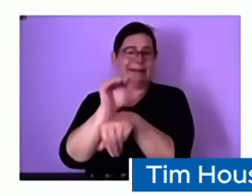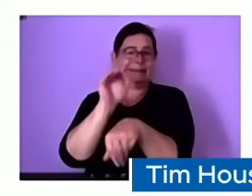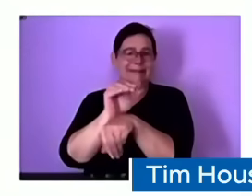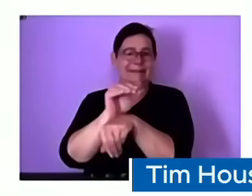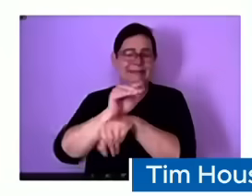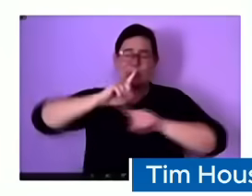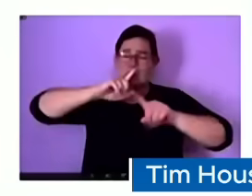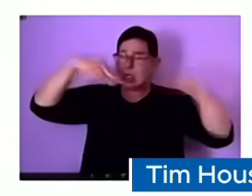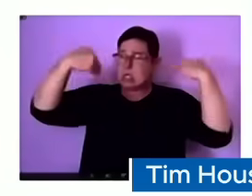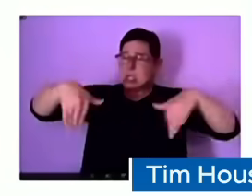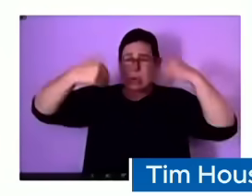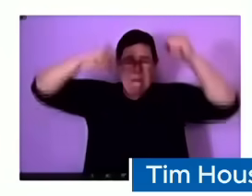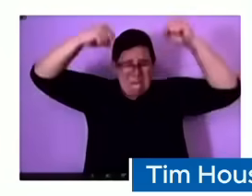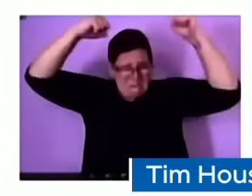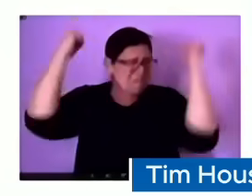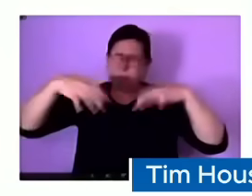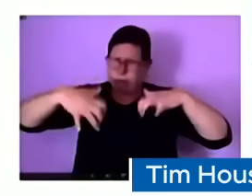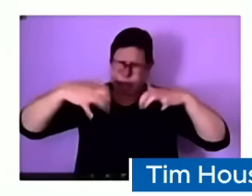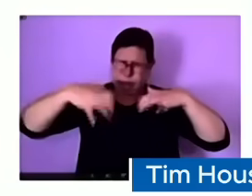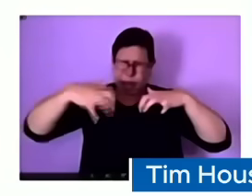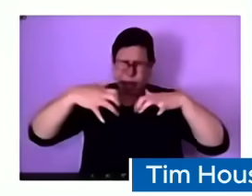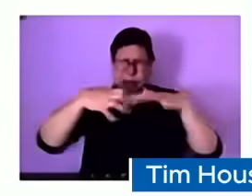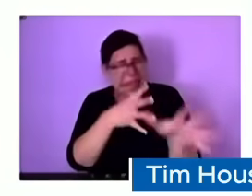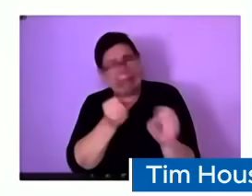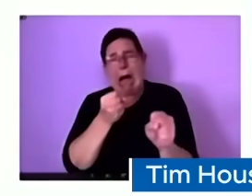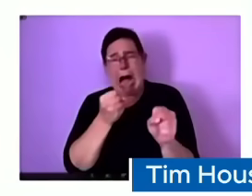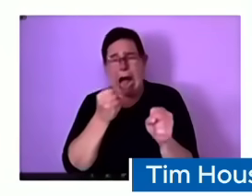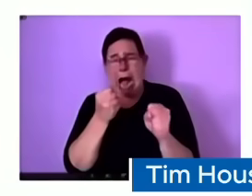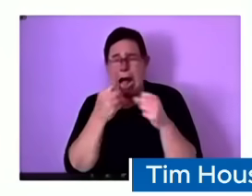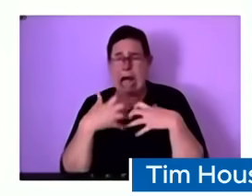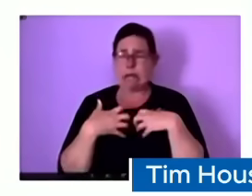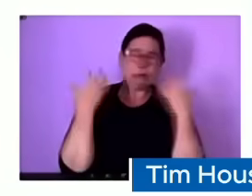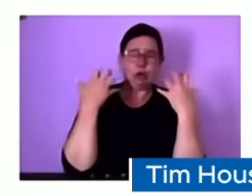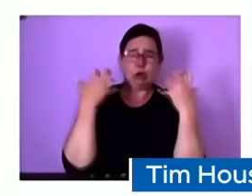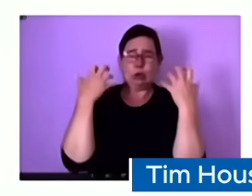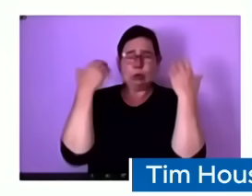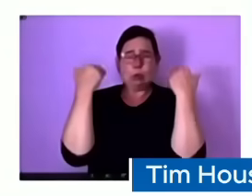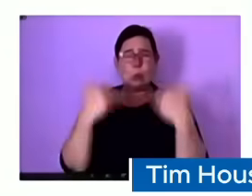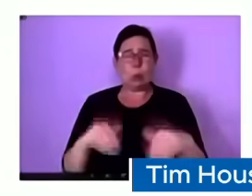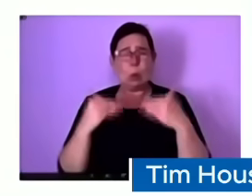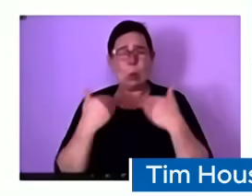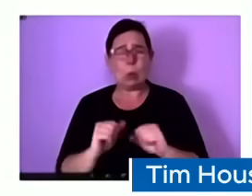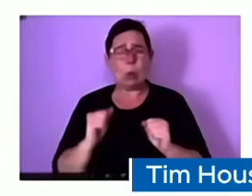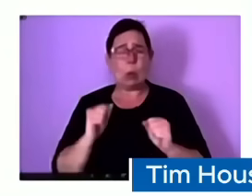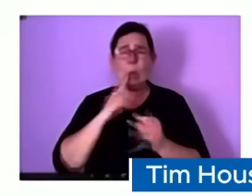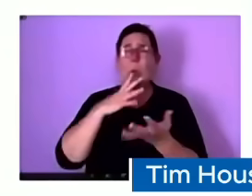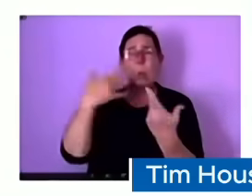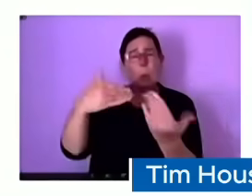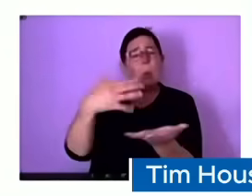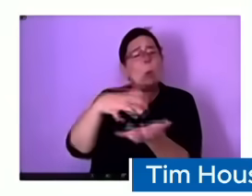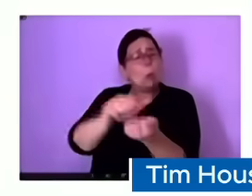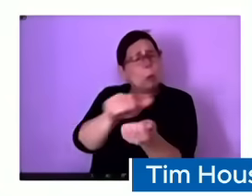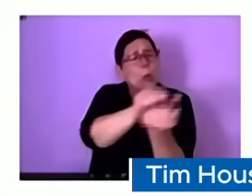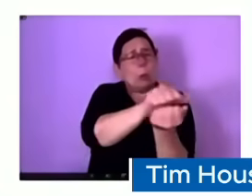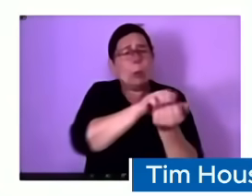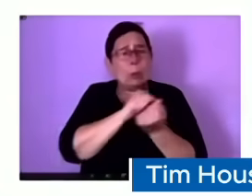FURIOUS. AND IT'S LEFT A MARK IN MANY WAYS. THE FORECAST, WE'LL SEE SOME